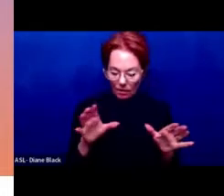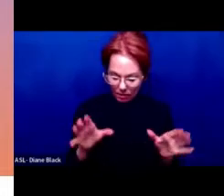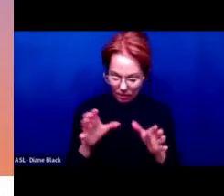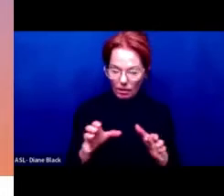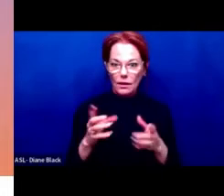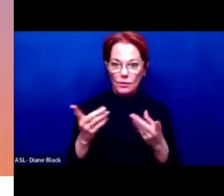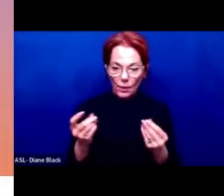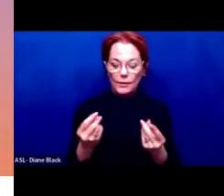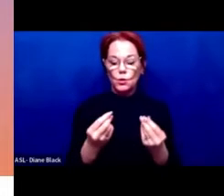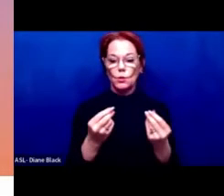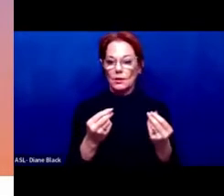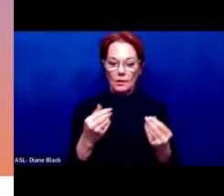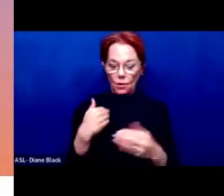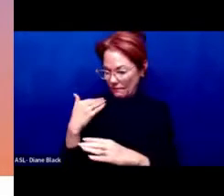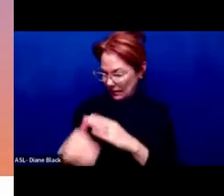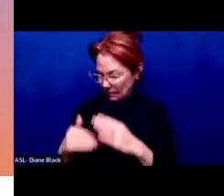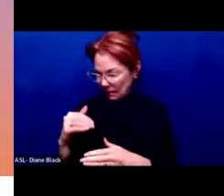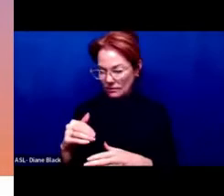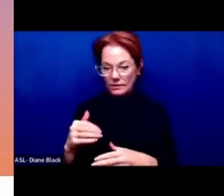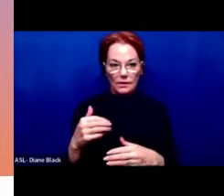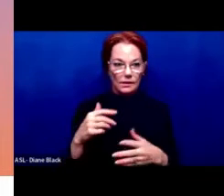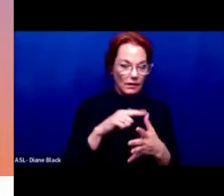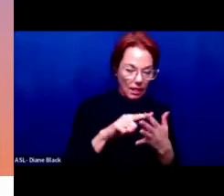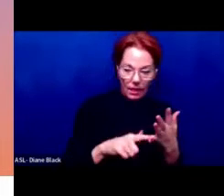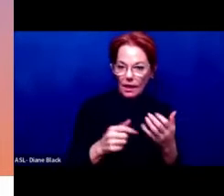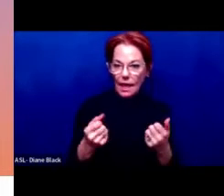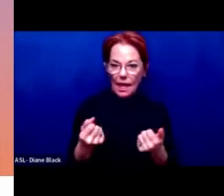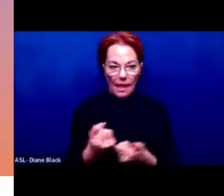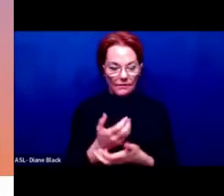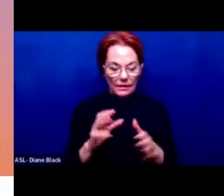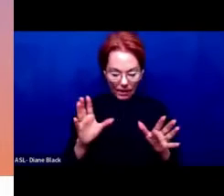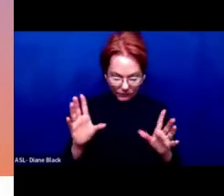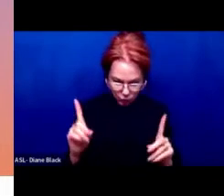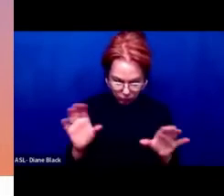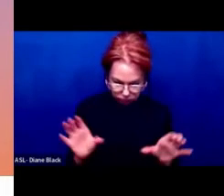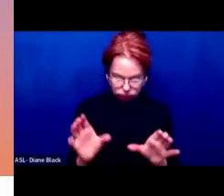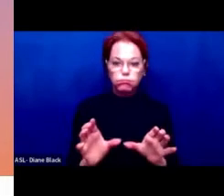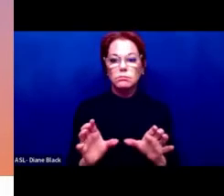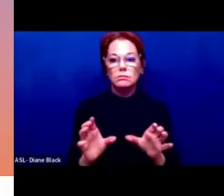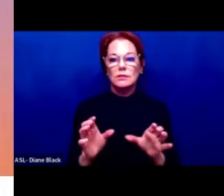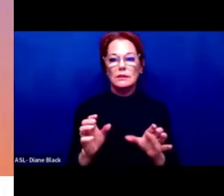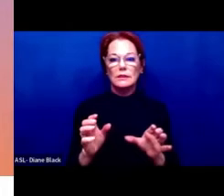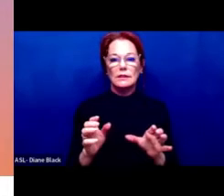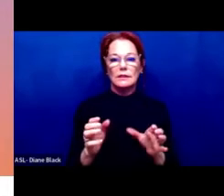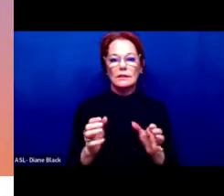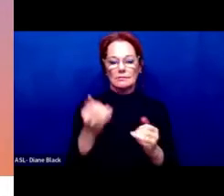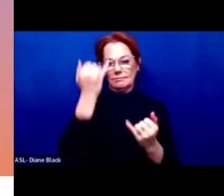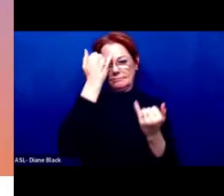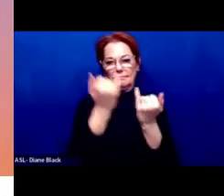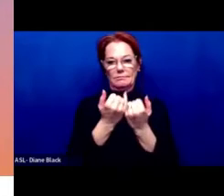are piling up as you're participating this day, they are waiting for you. Why should I take action on any of these? Why is this so important? So I'll